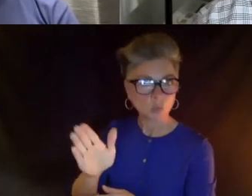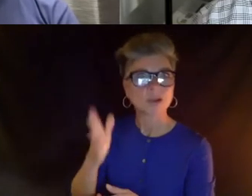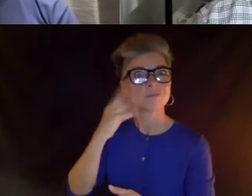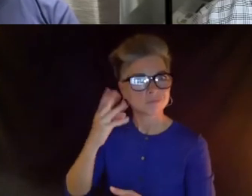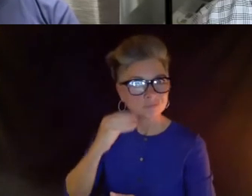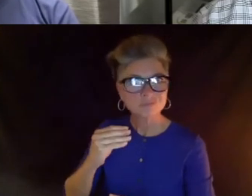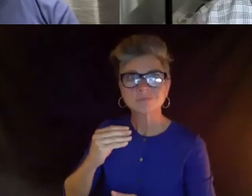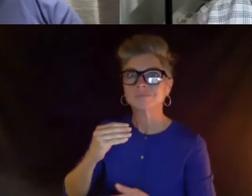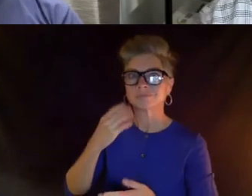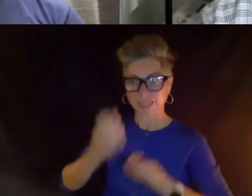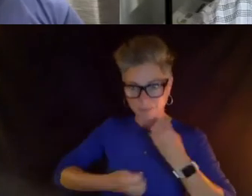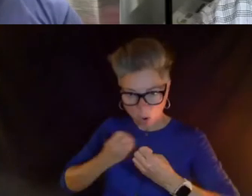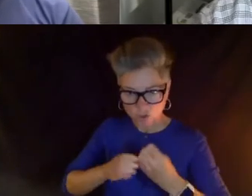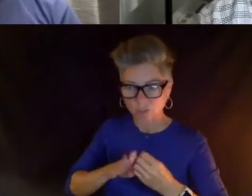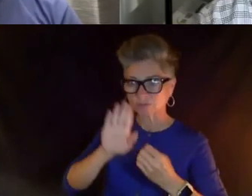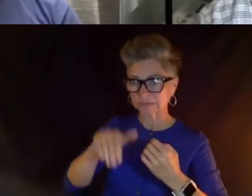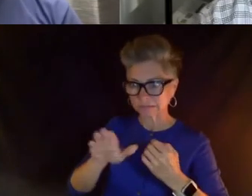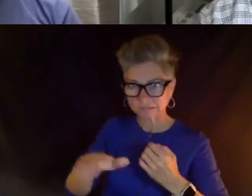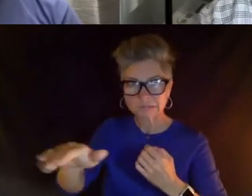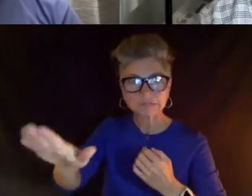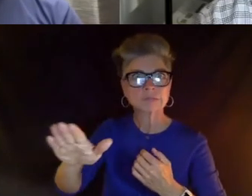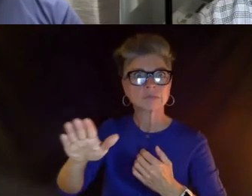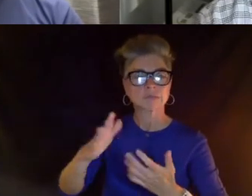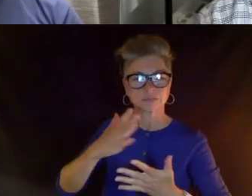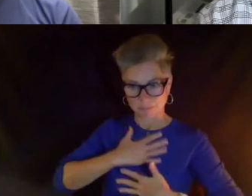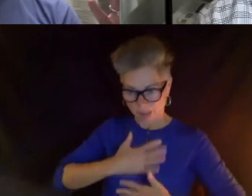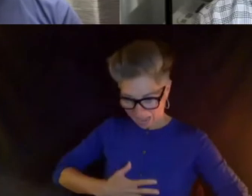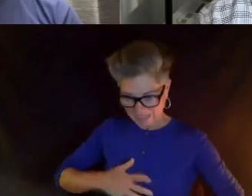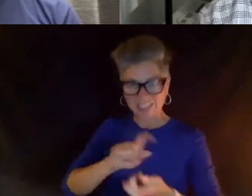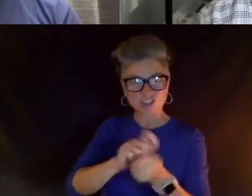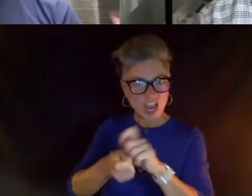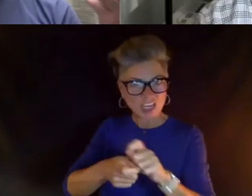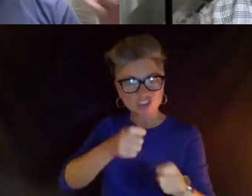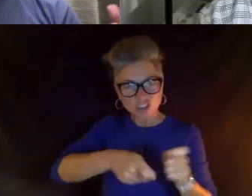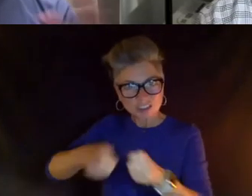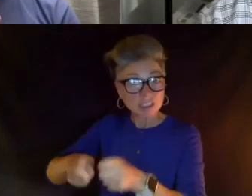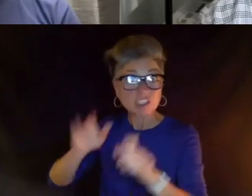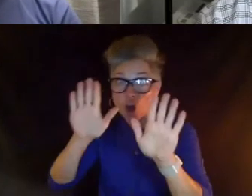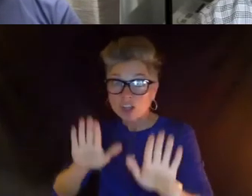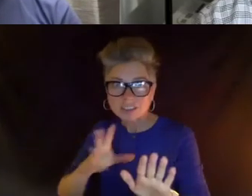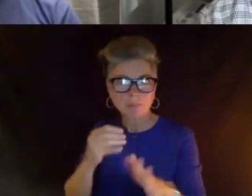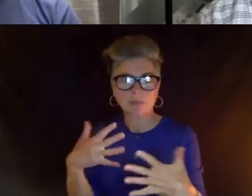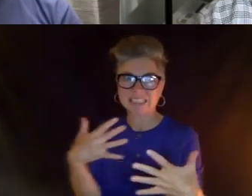and that can be something and it's awesome, and it can be scary and awesome all at the same time.